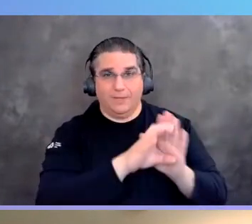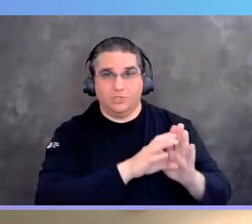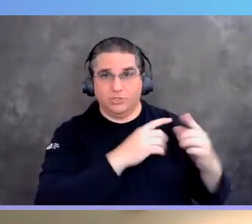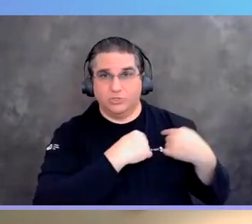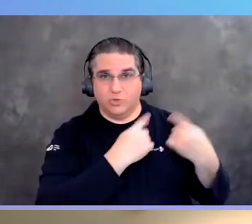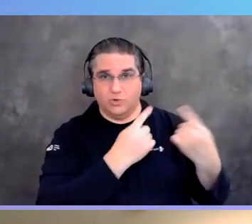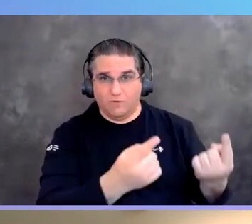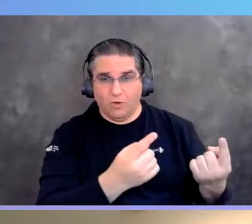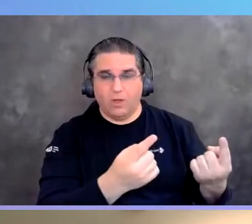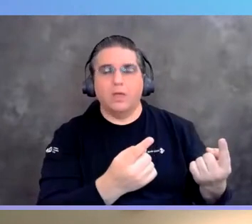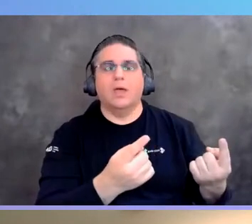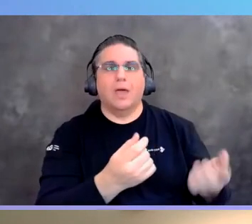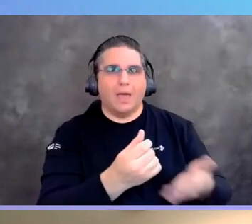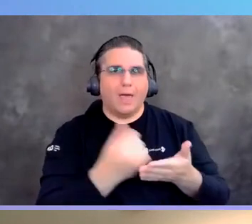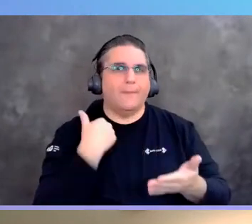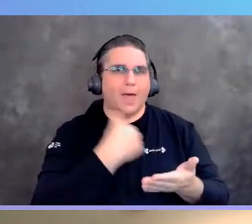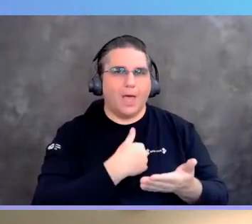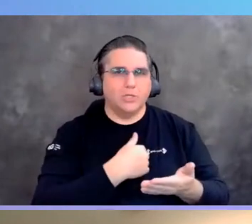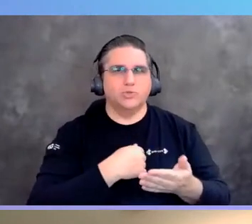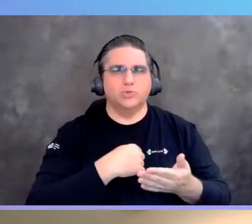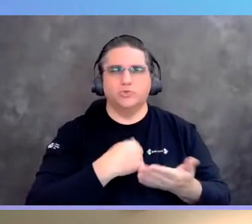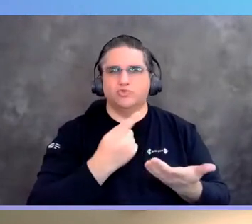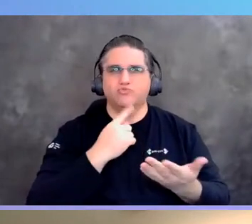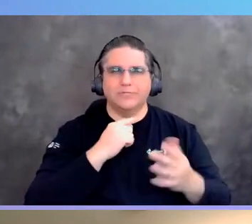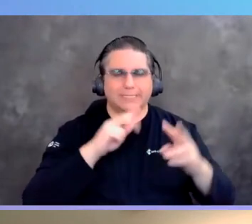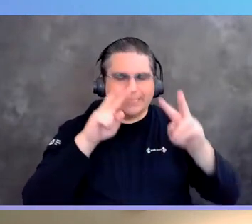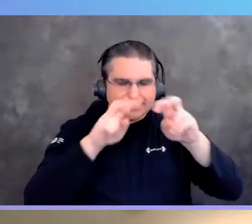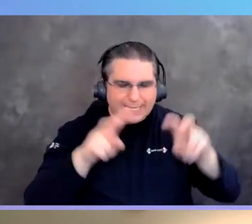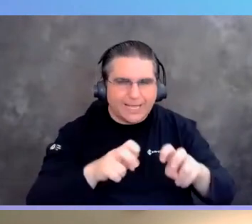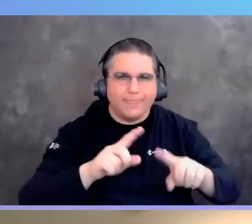start to explore differences in what participants are. Research